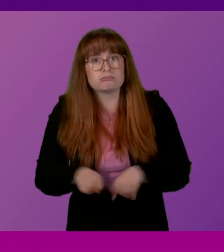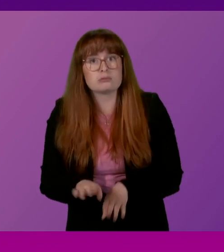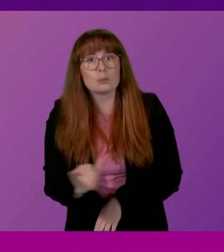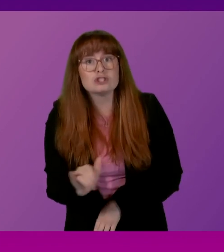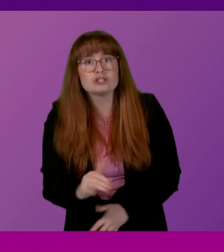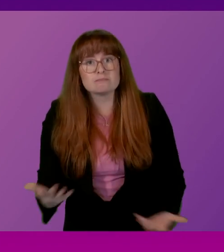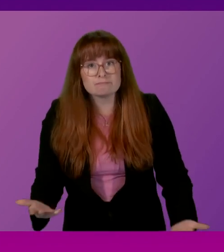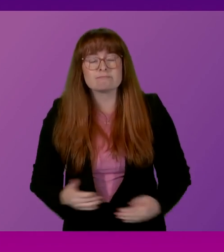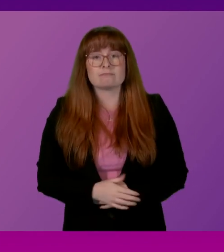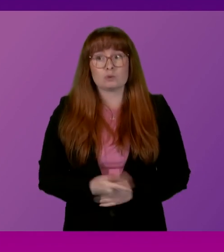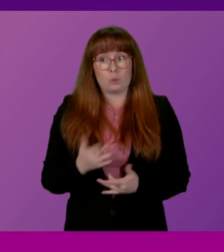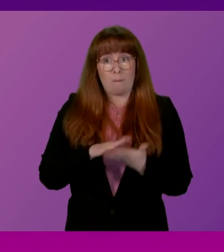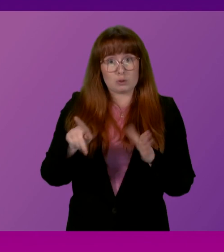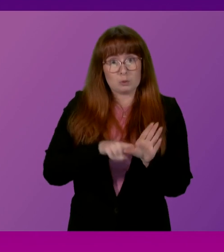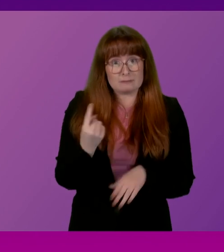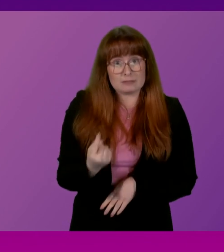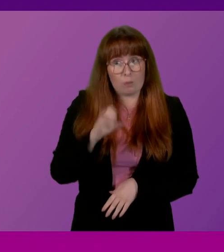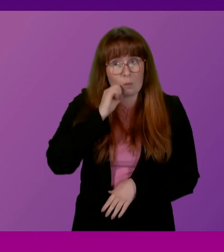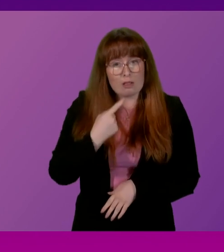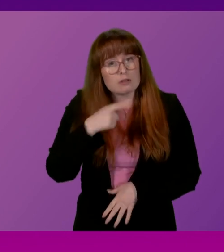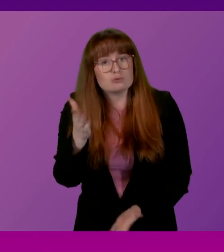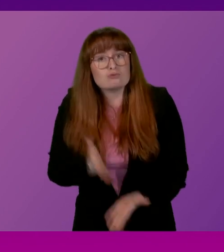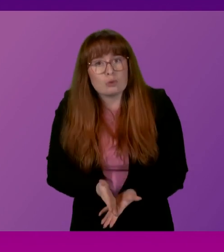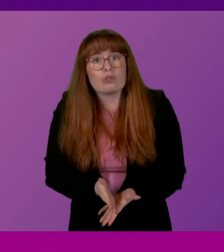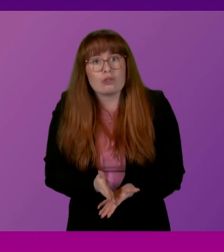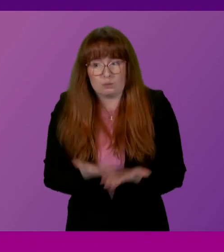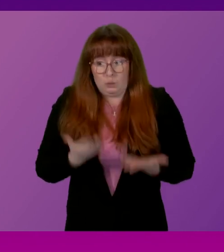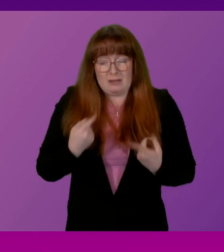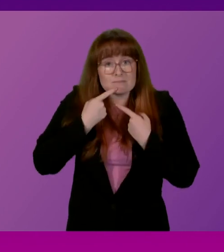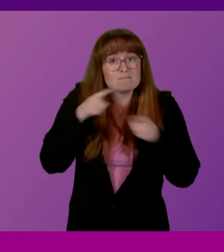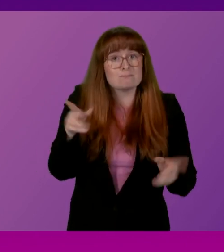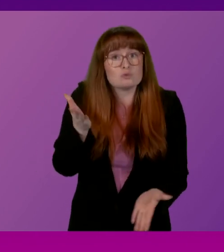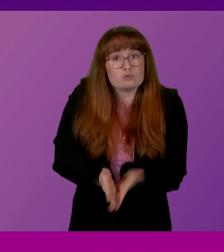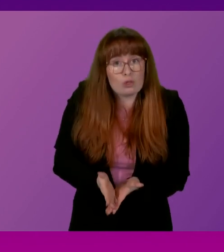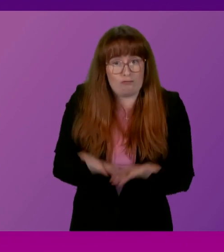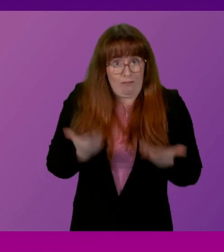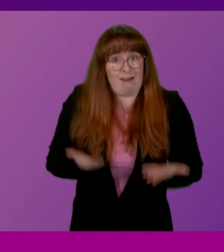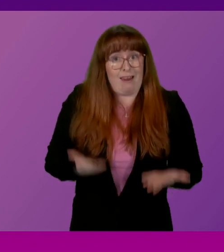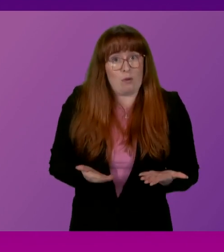Will Humza Yousaf be up front and honest with people today about policing in their local